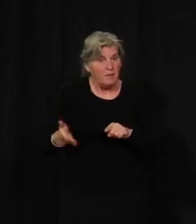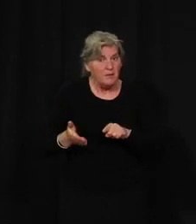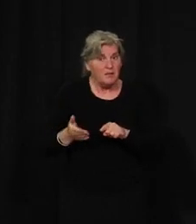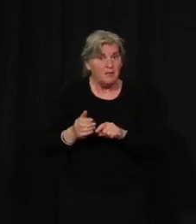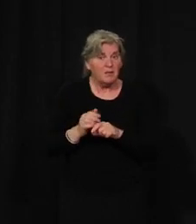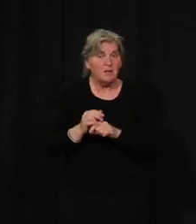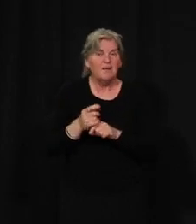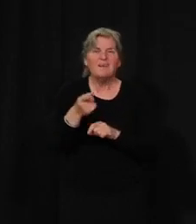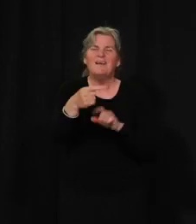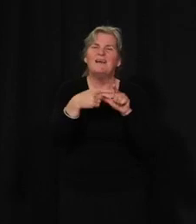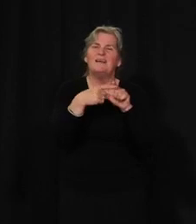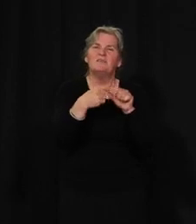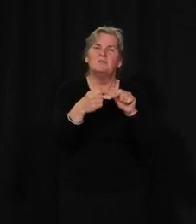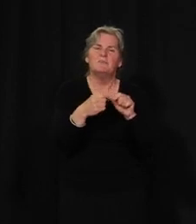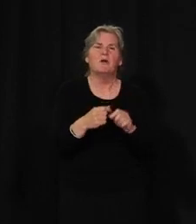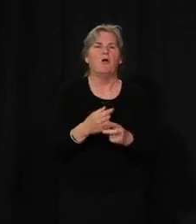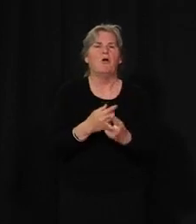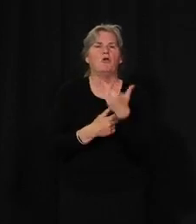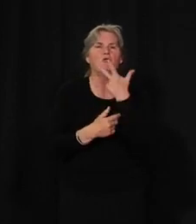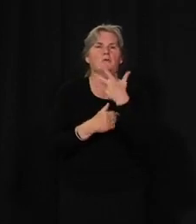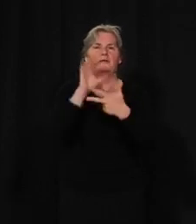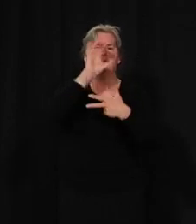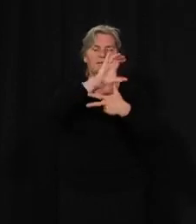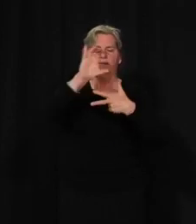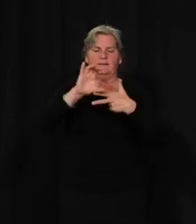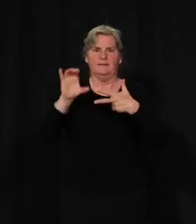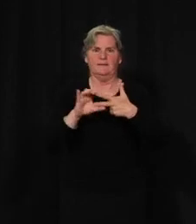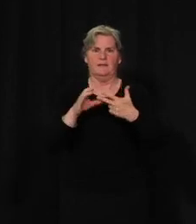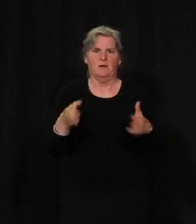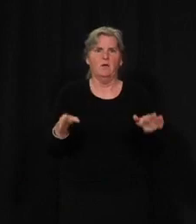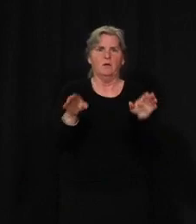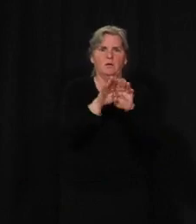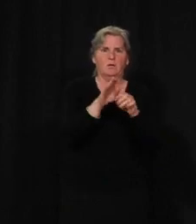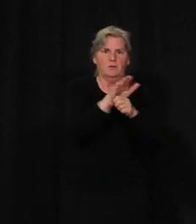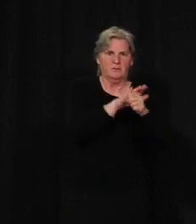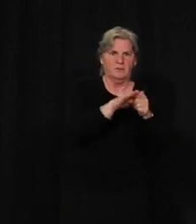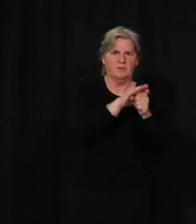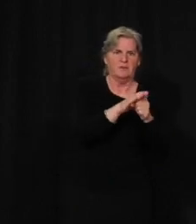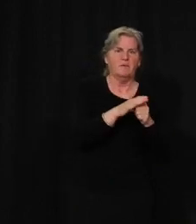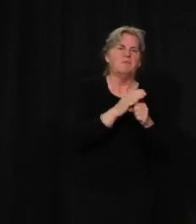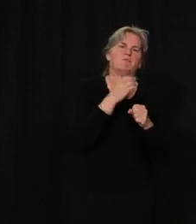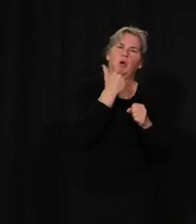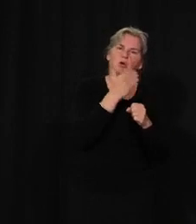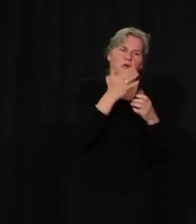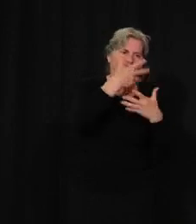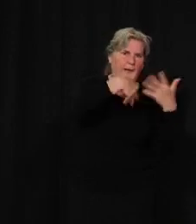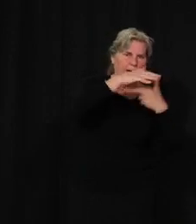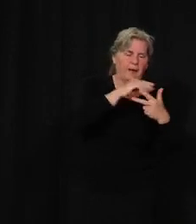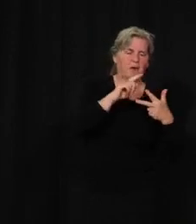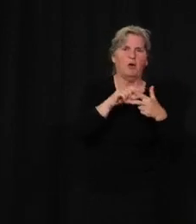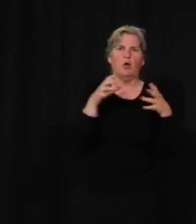In Japan, they call it the 3Cs. Close spaces with poor ventilation, crowded places with